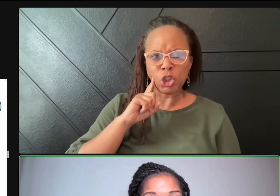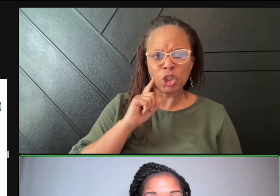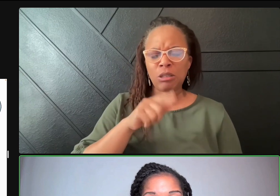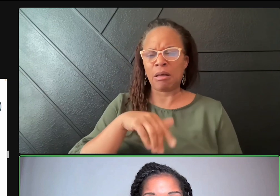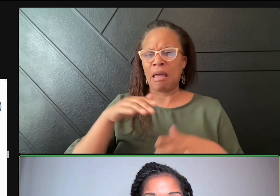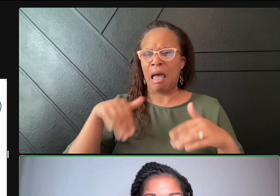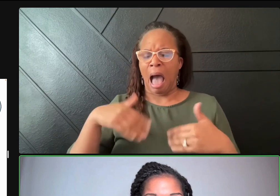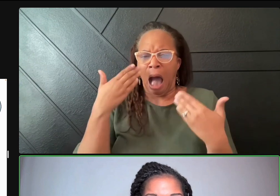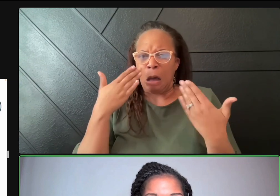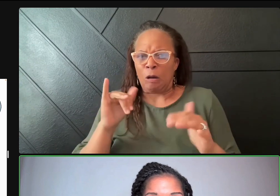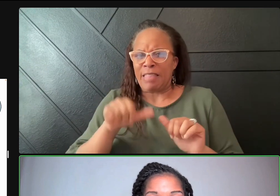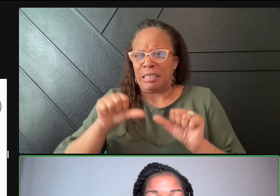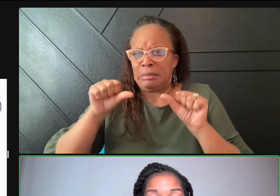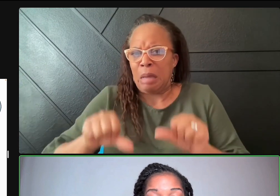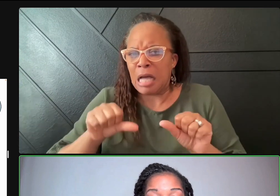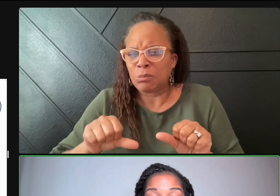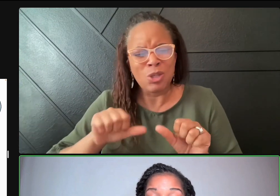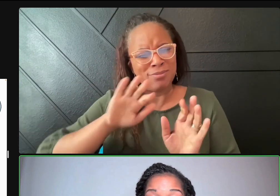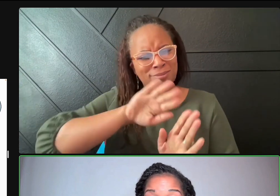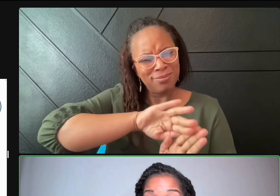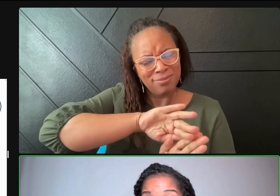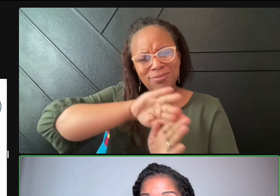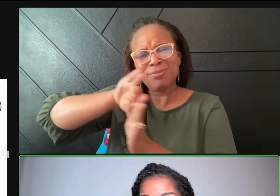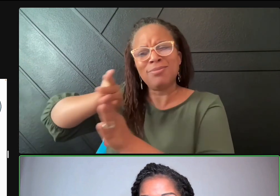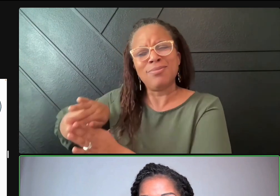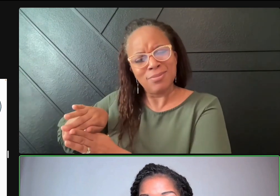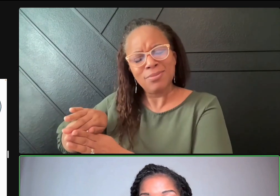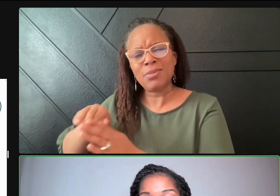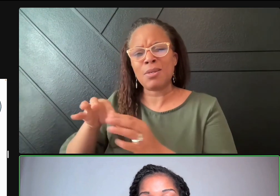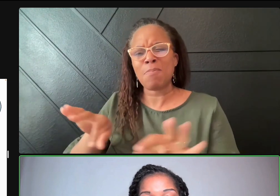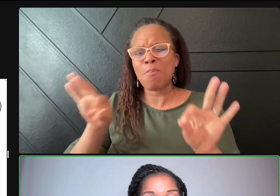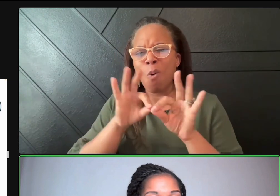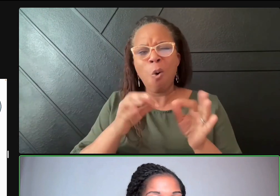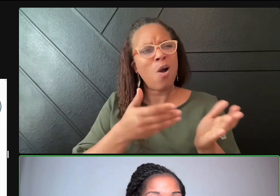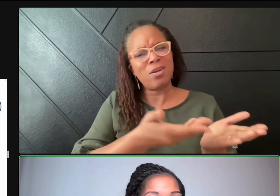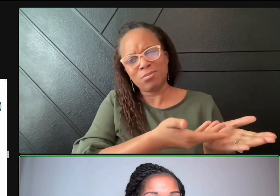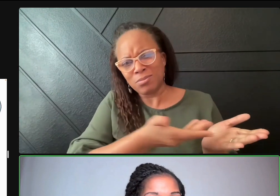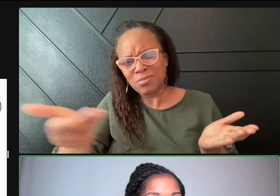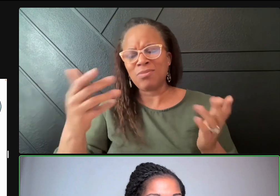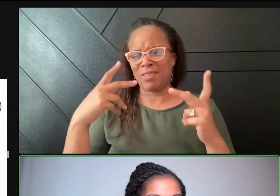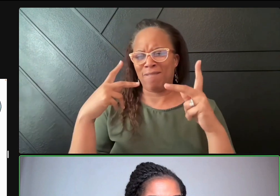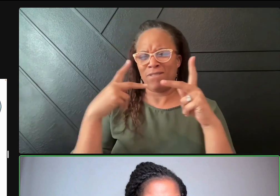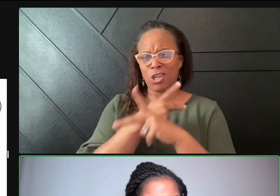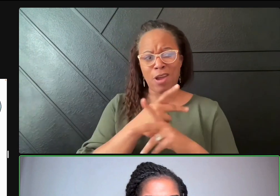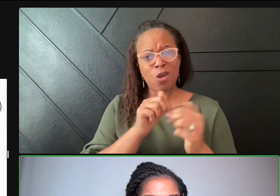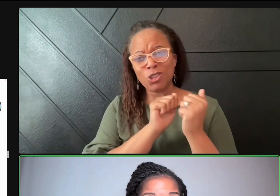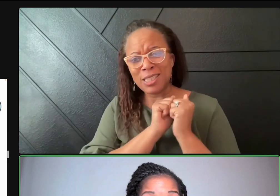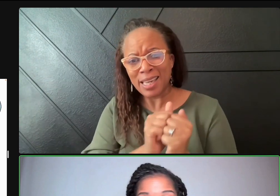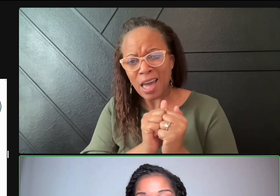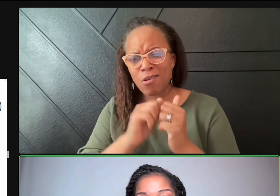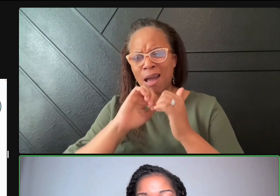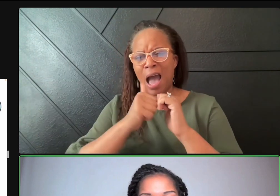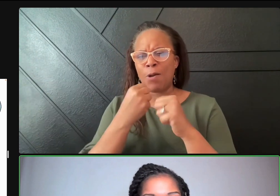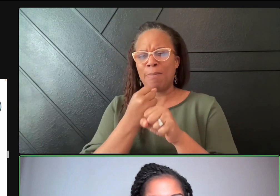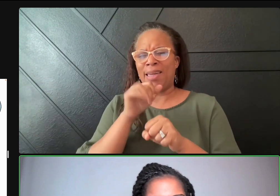to prevent those students from having the experience that they should rather than people introducing as, well, I